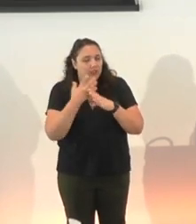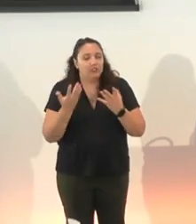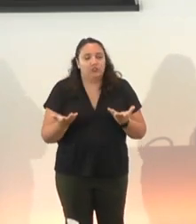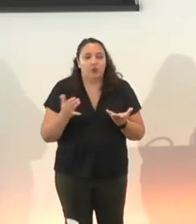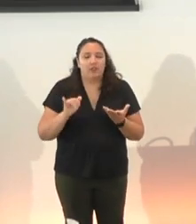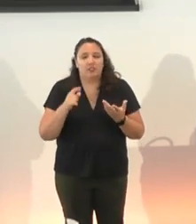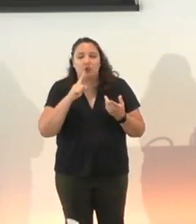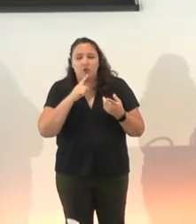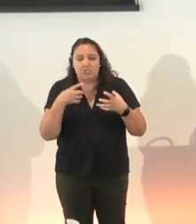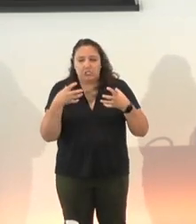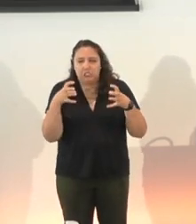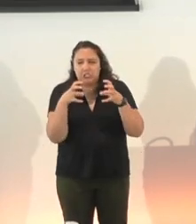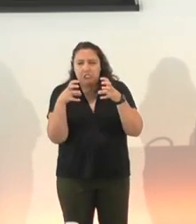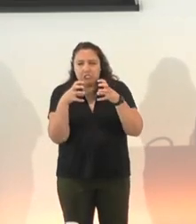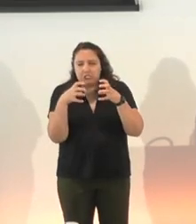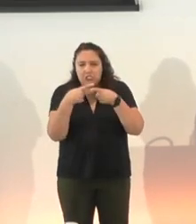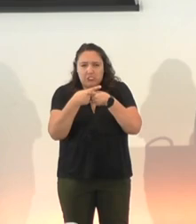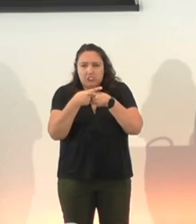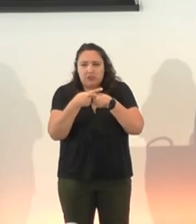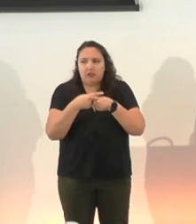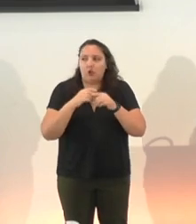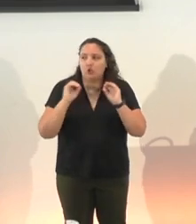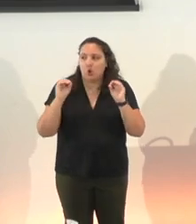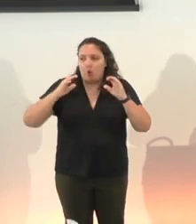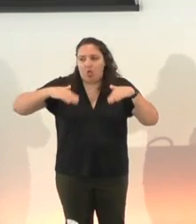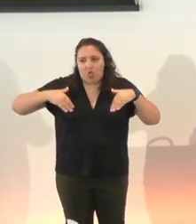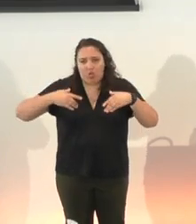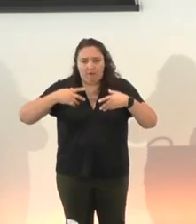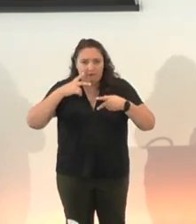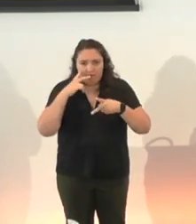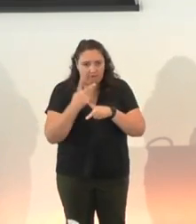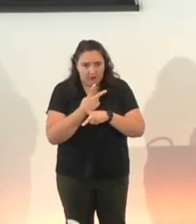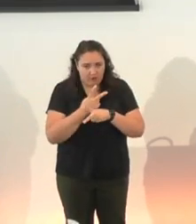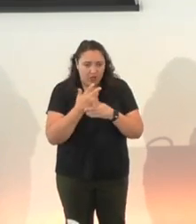real tension and something nobody has figured out. It is a new question for this group.